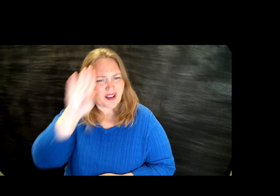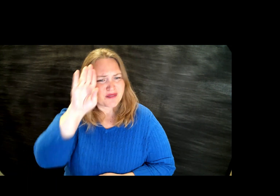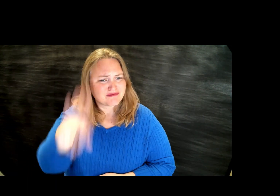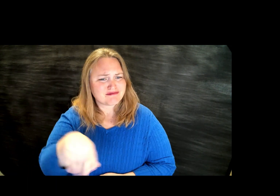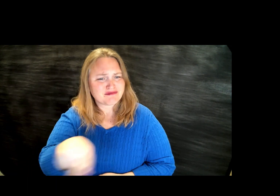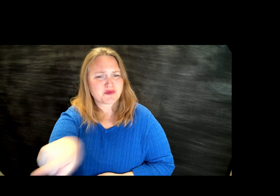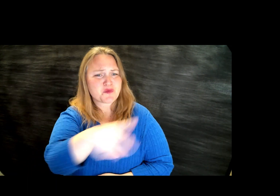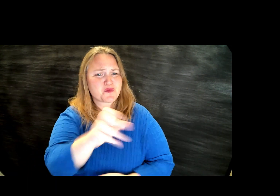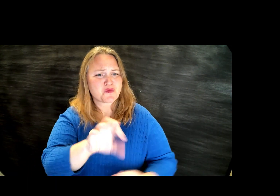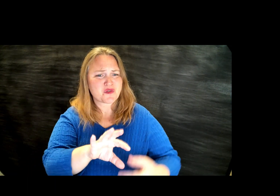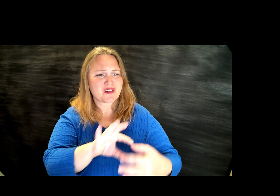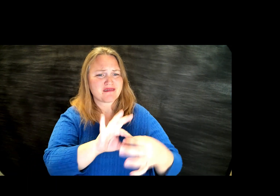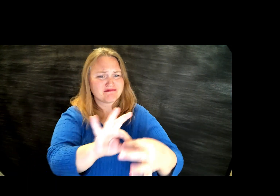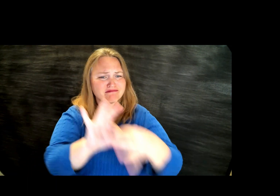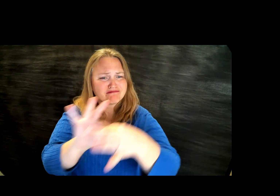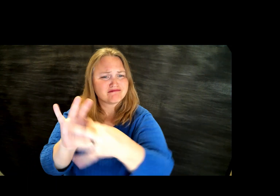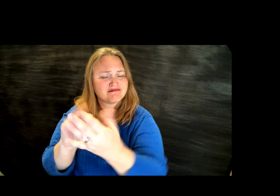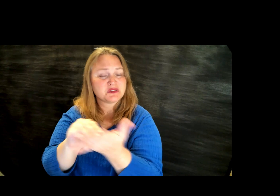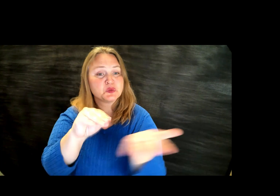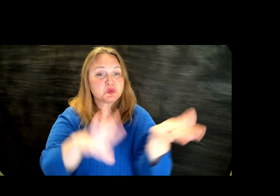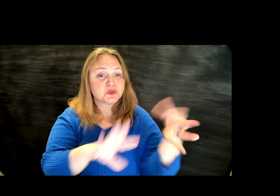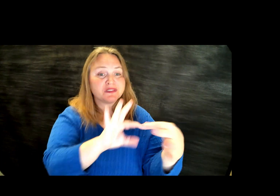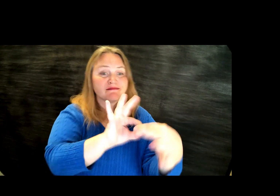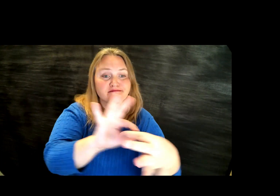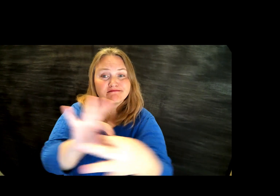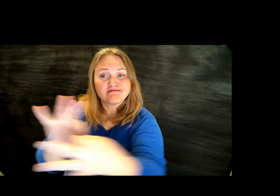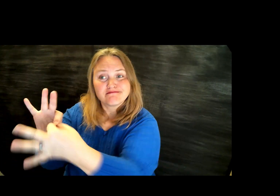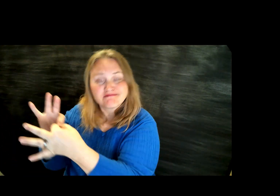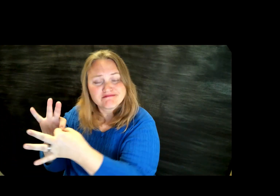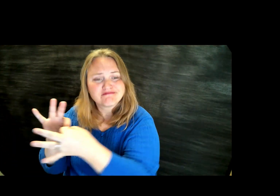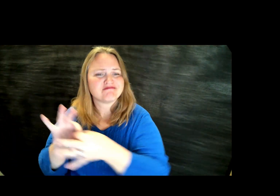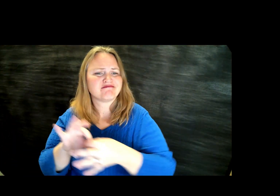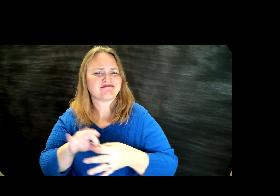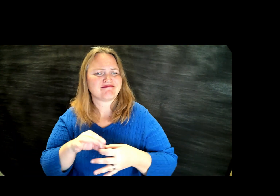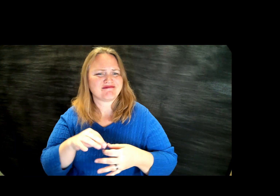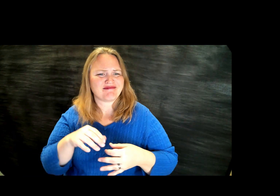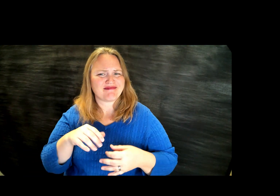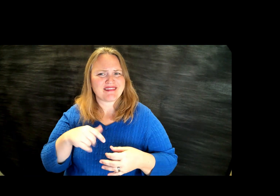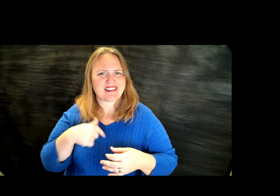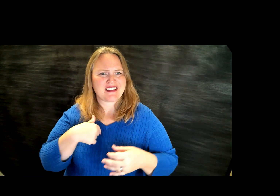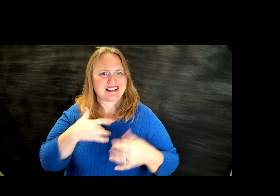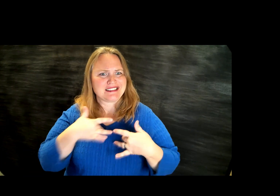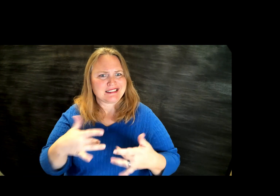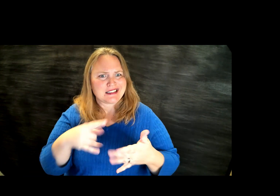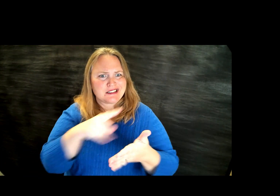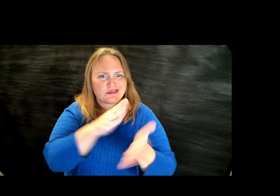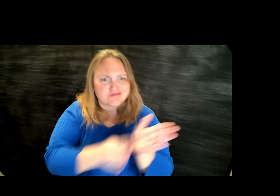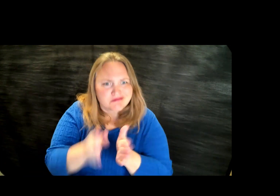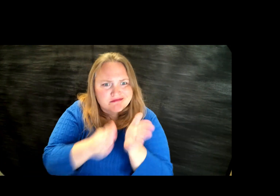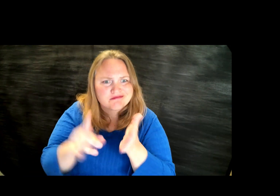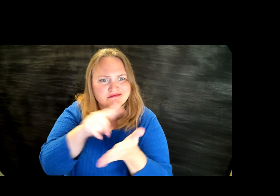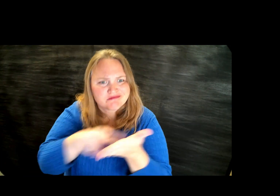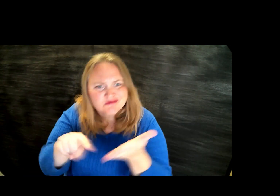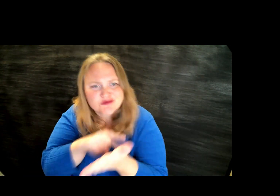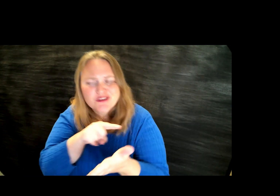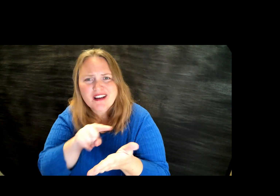If you're like me, you wanna allow time to foster connection and support with your students, without becoming overwhelmed by all the planning, grading,